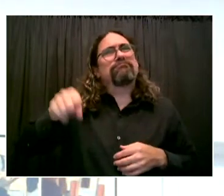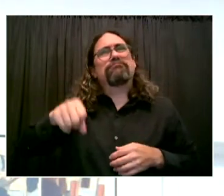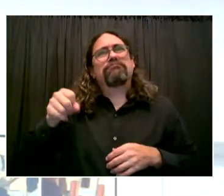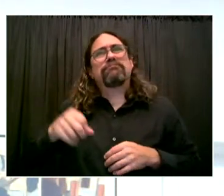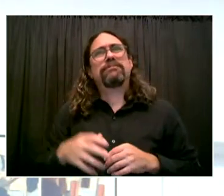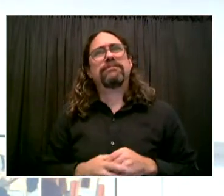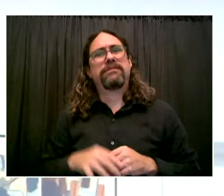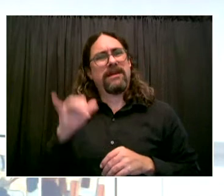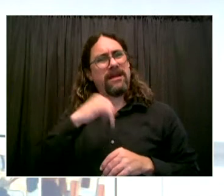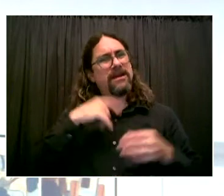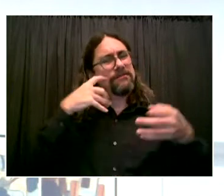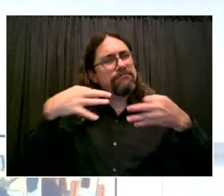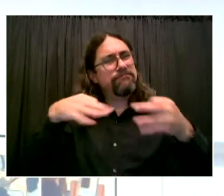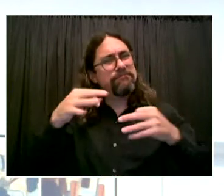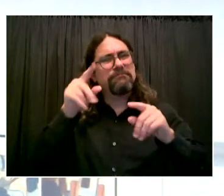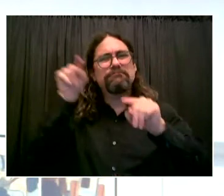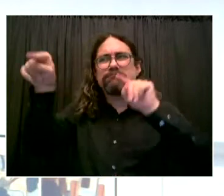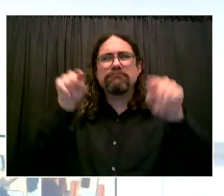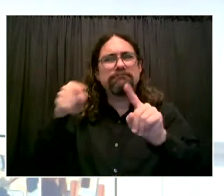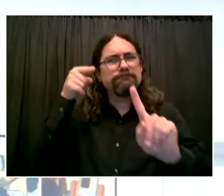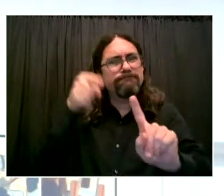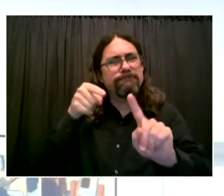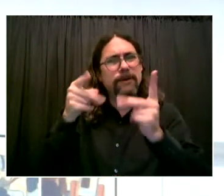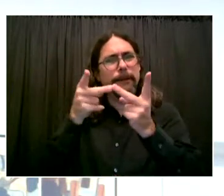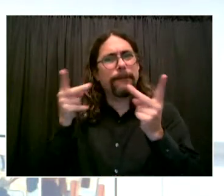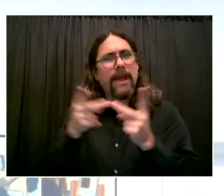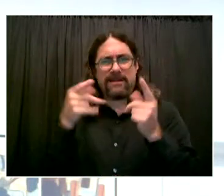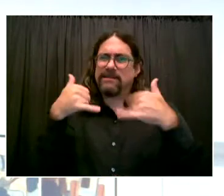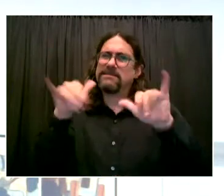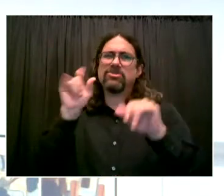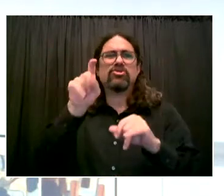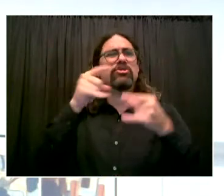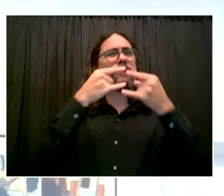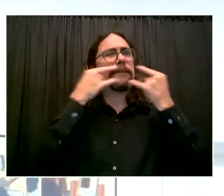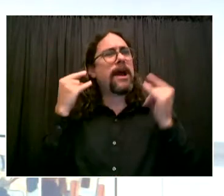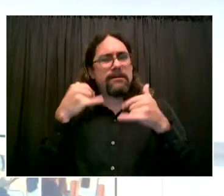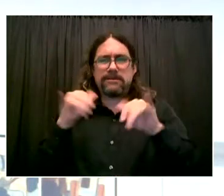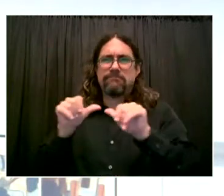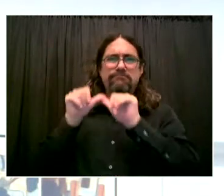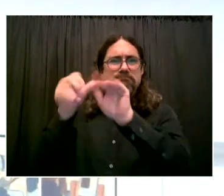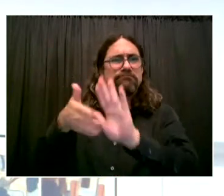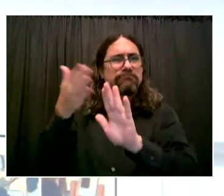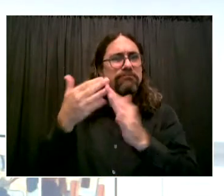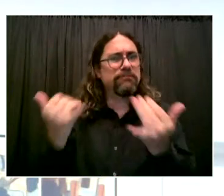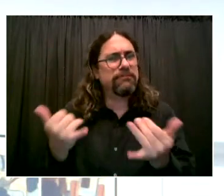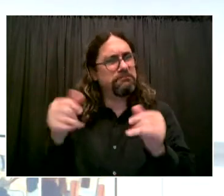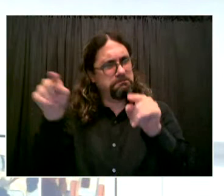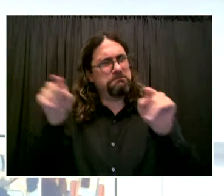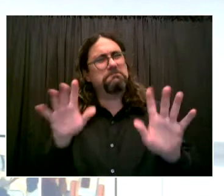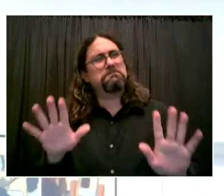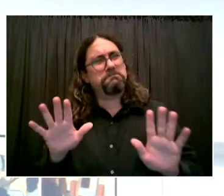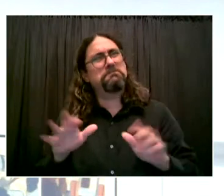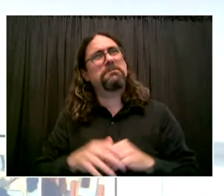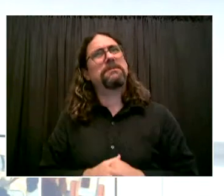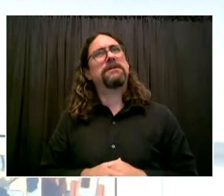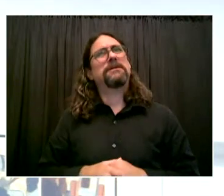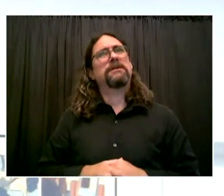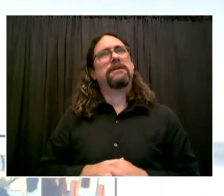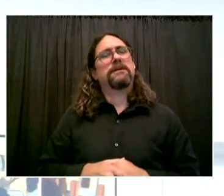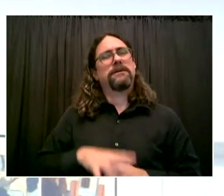HAV EDECRSIBED AND MORE SO INDOORS COMPARED TO OUTDOORS. WITH ALL OF THAT